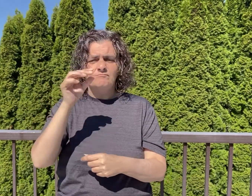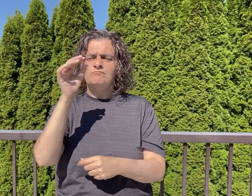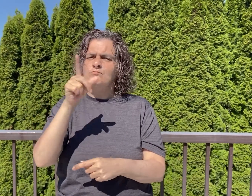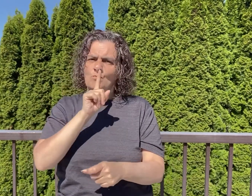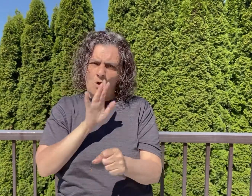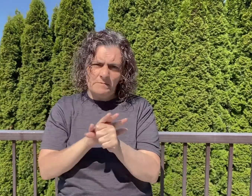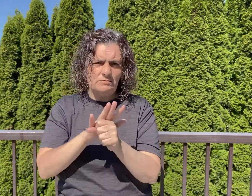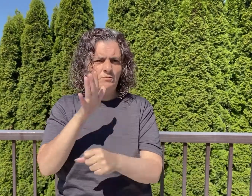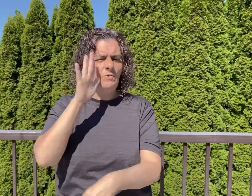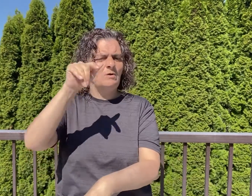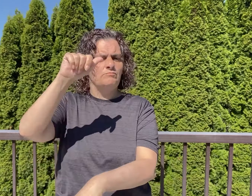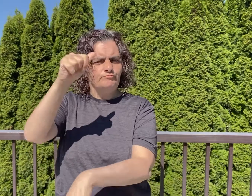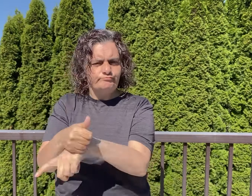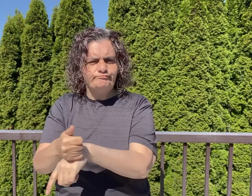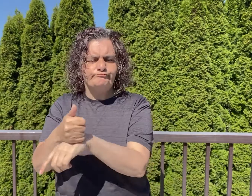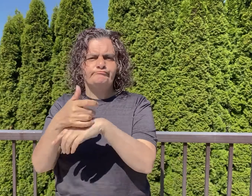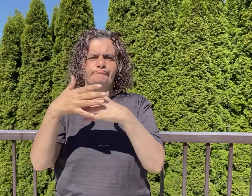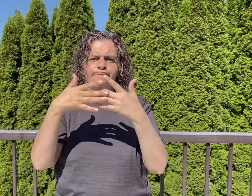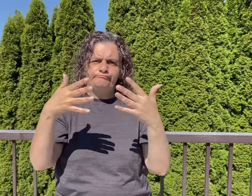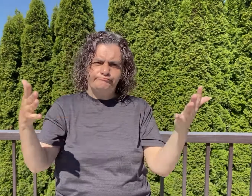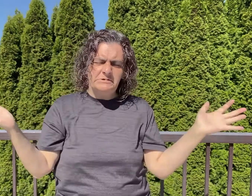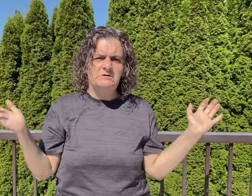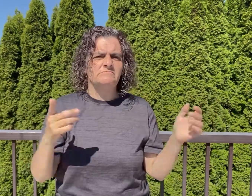Promises were made.